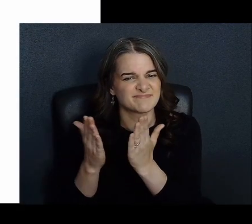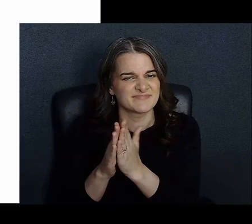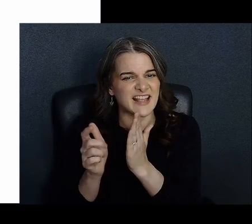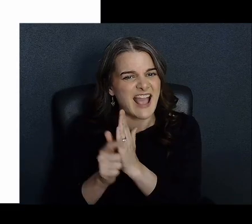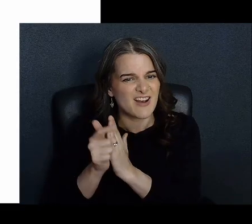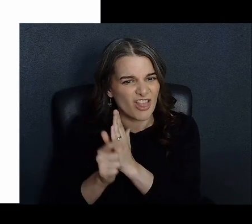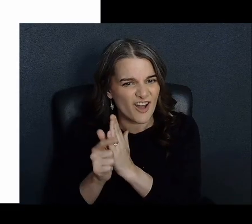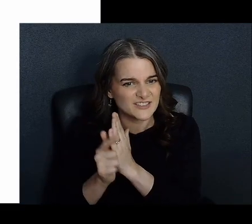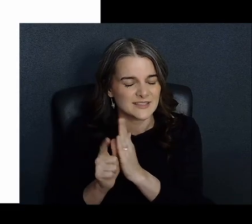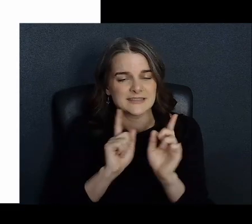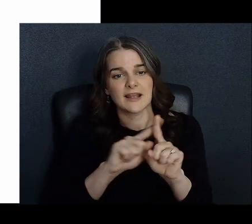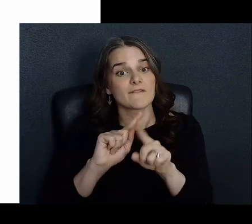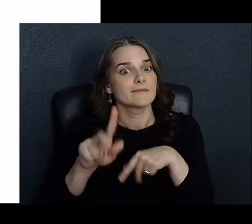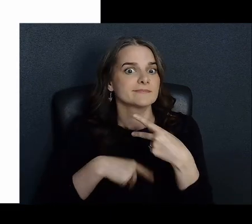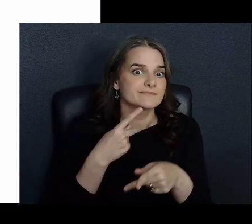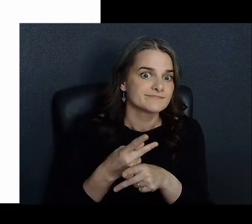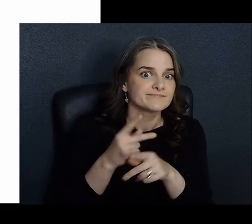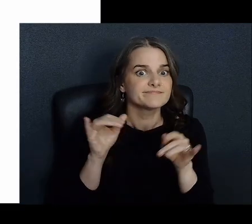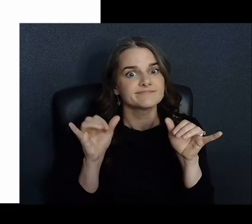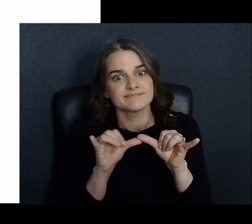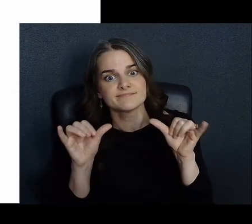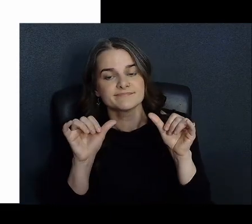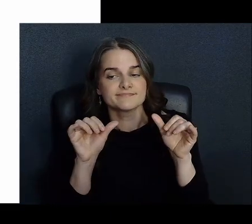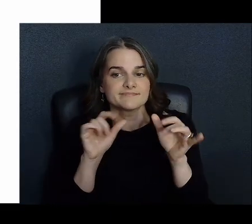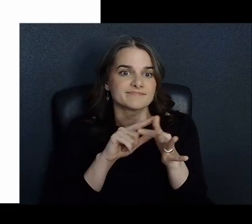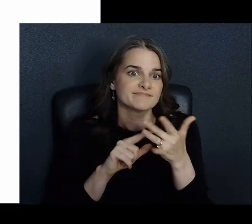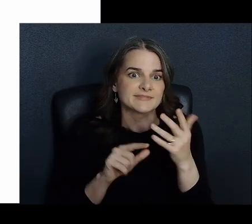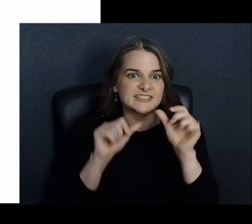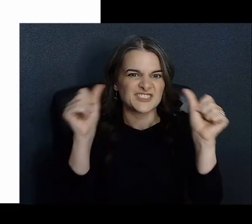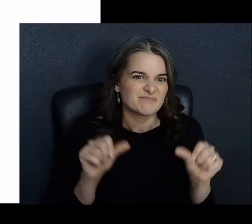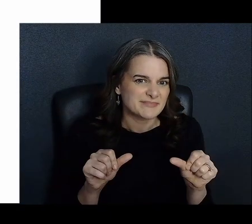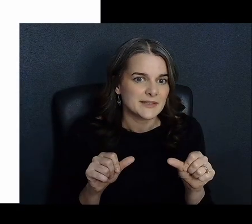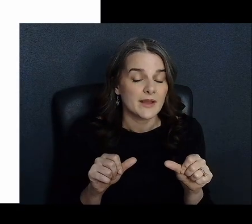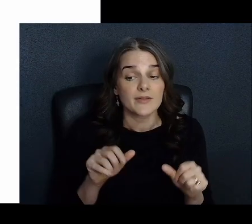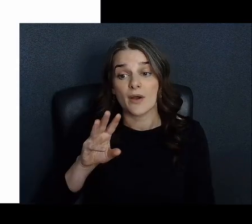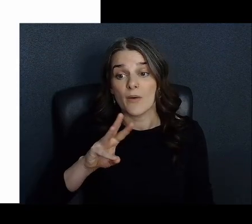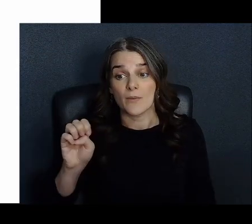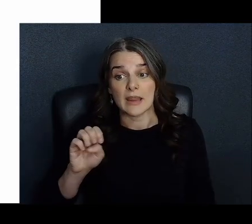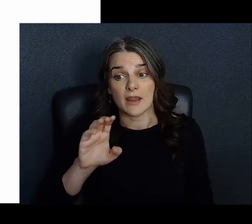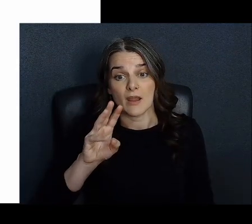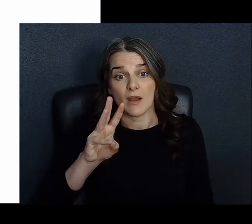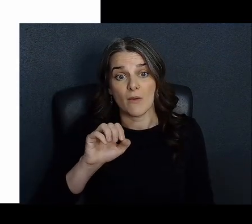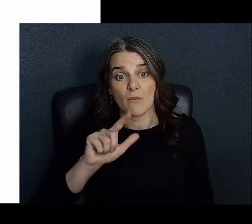different shapes and sizes. The WEWalk cane is something that you can attach to a white cane.